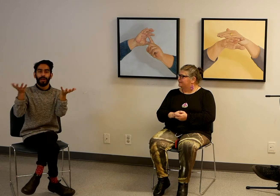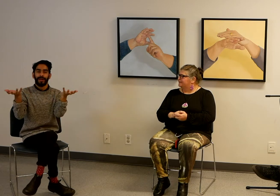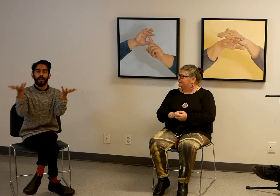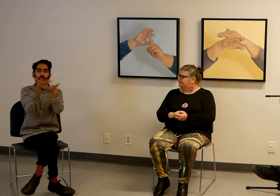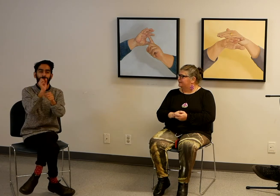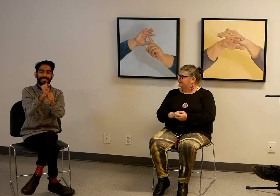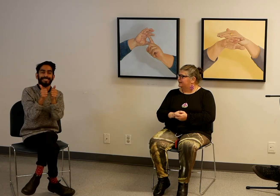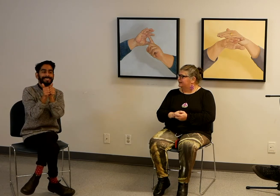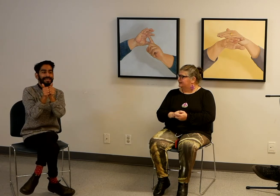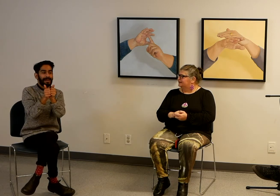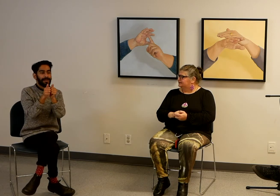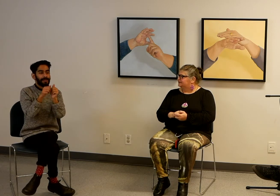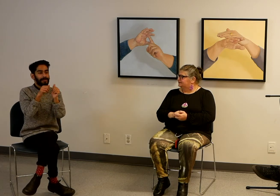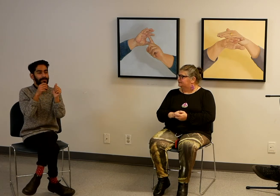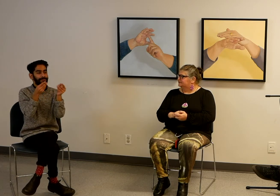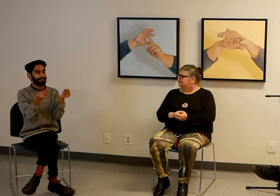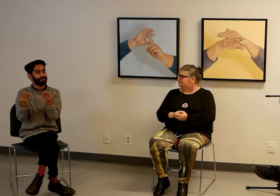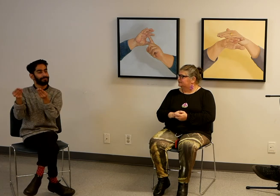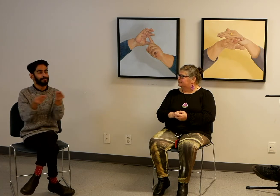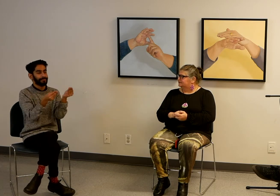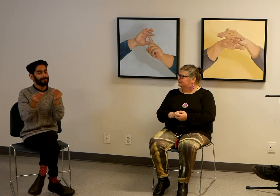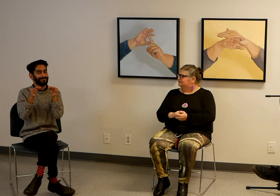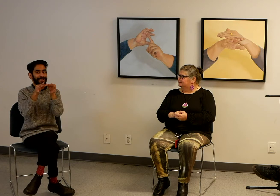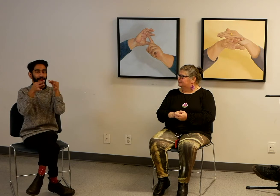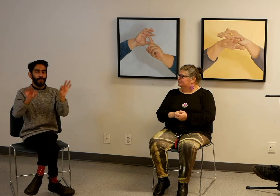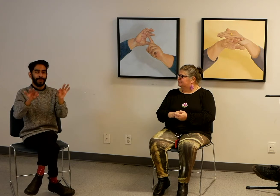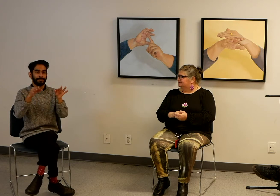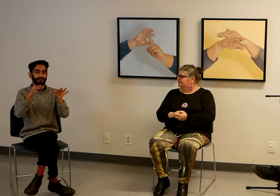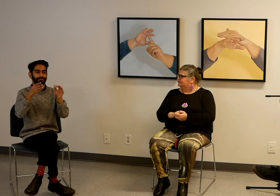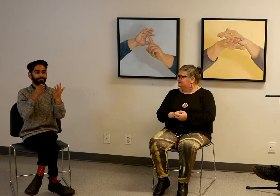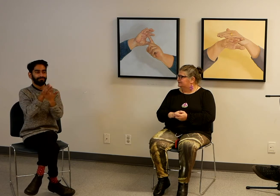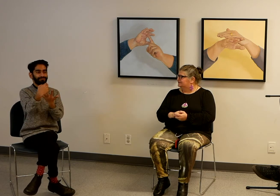So culture plus having access to that culture is really important.